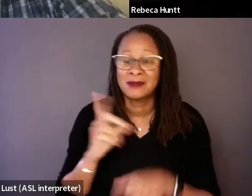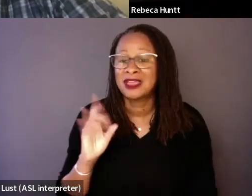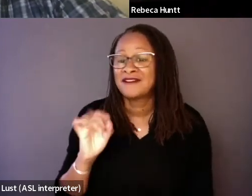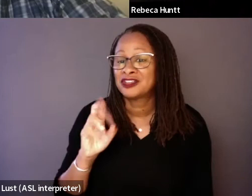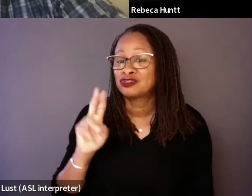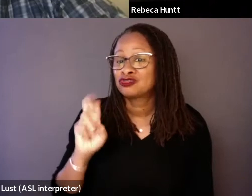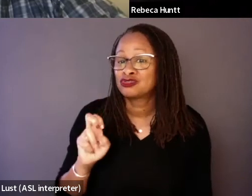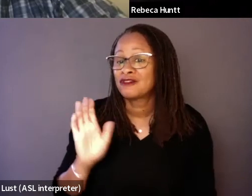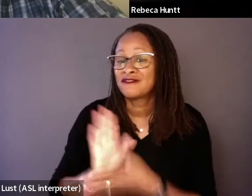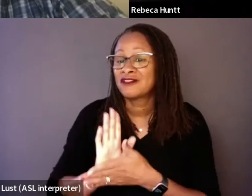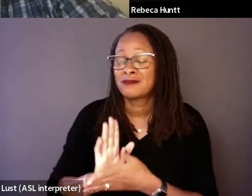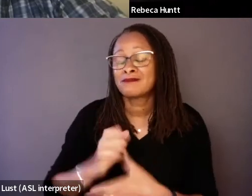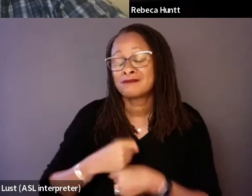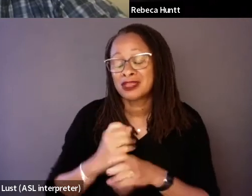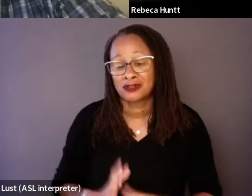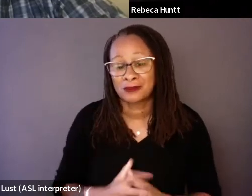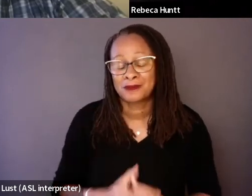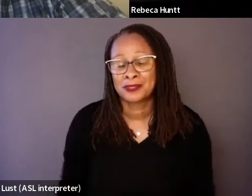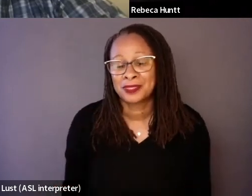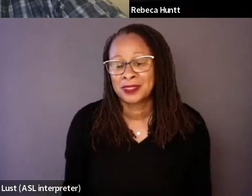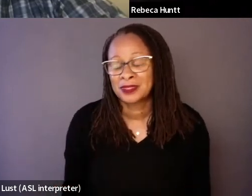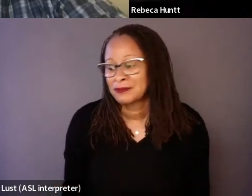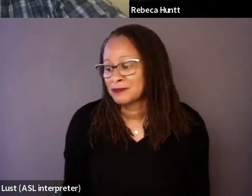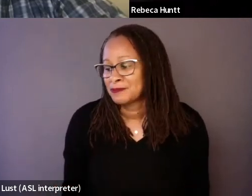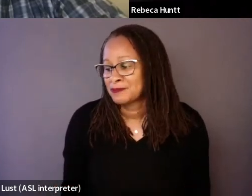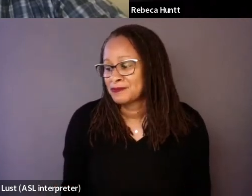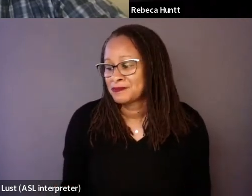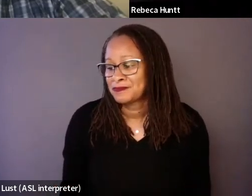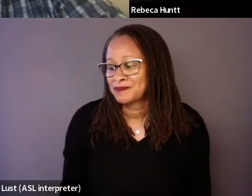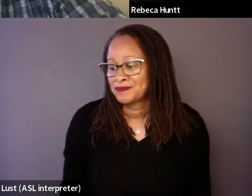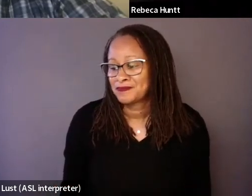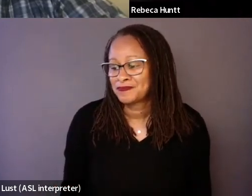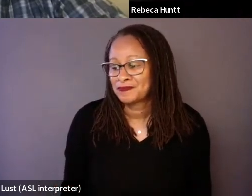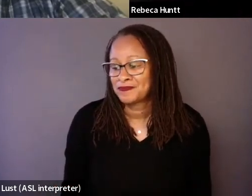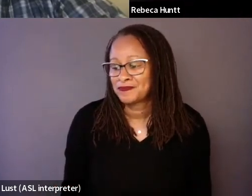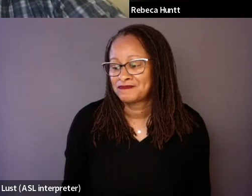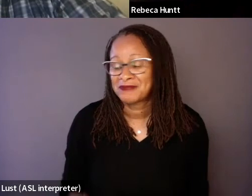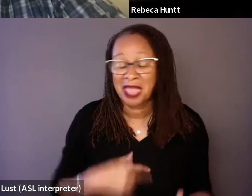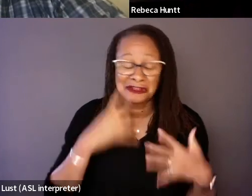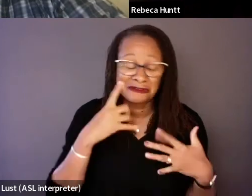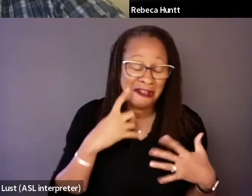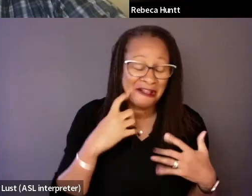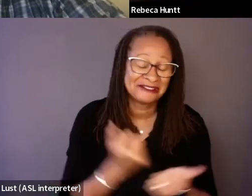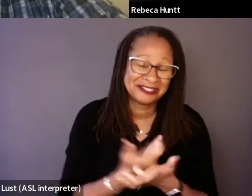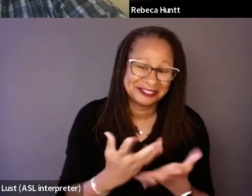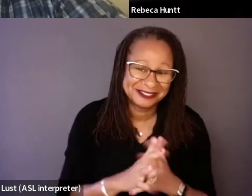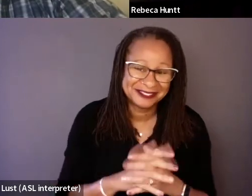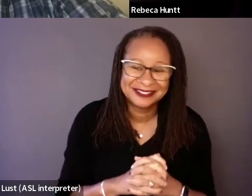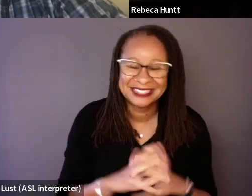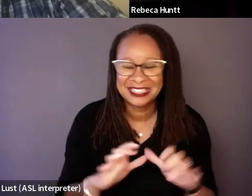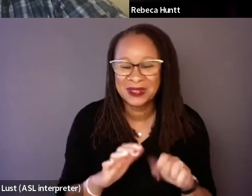And so I remember after like I cried and, you know, did the whole thing. I was like oh, shit, I